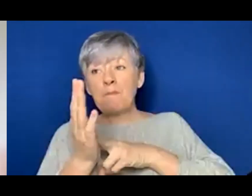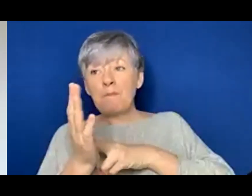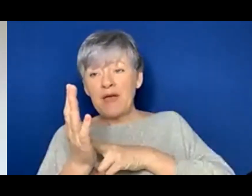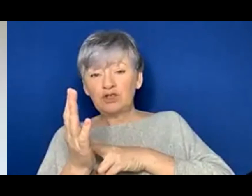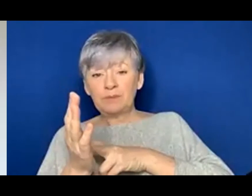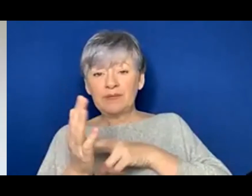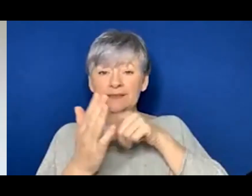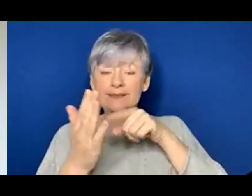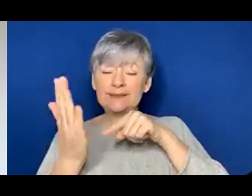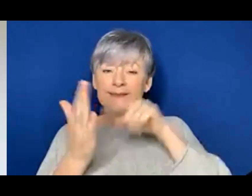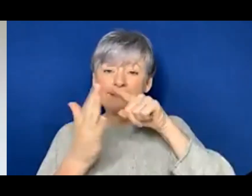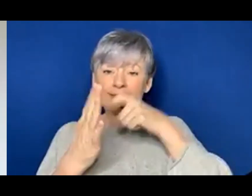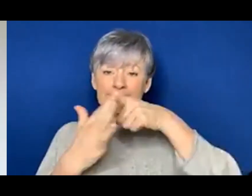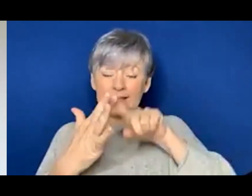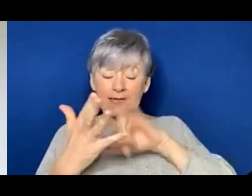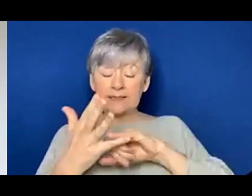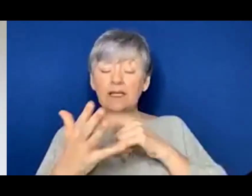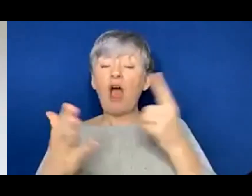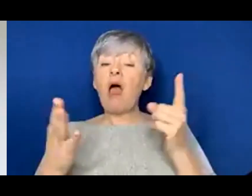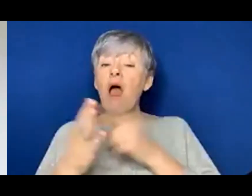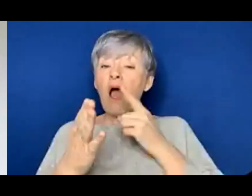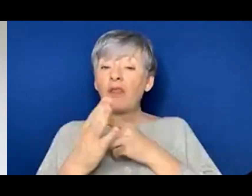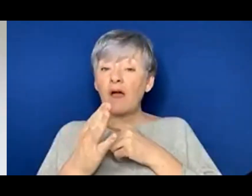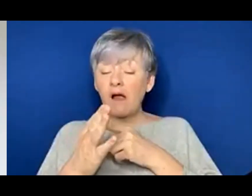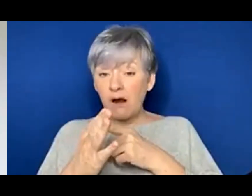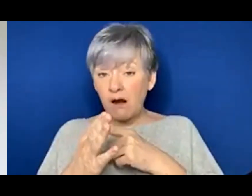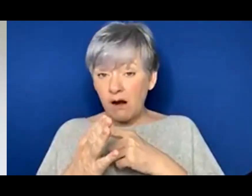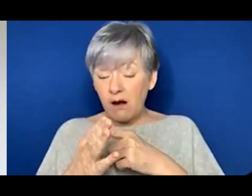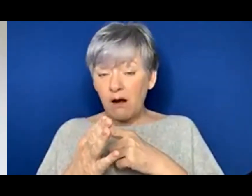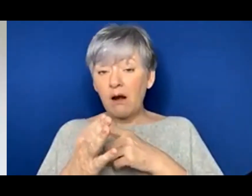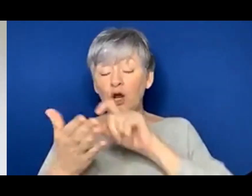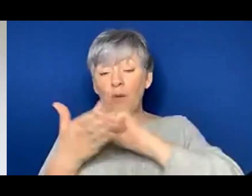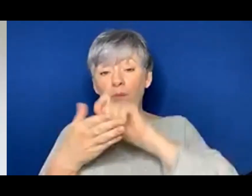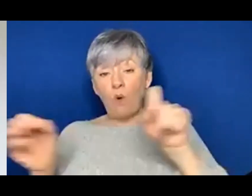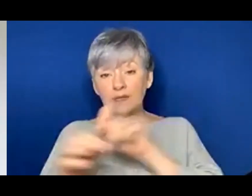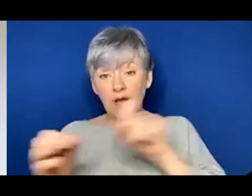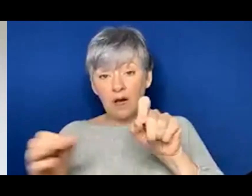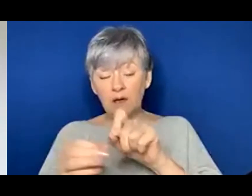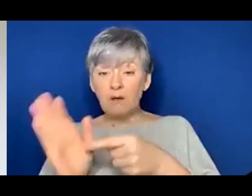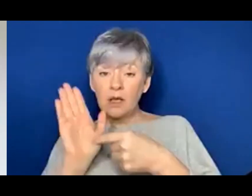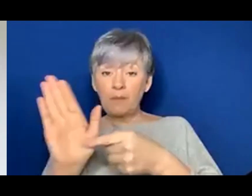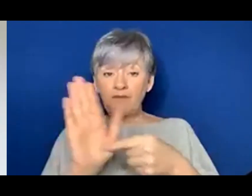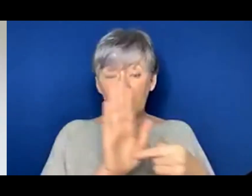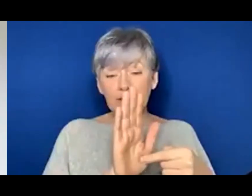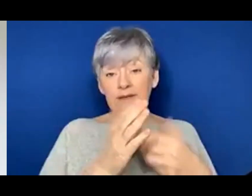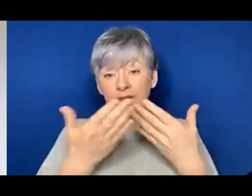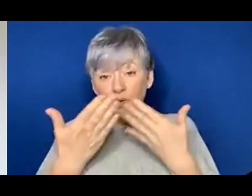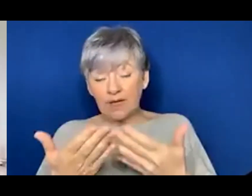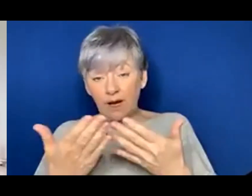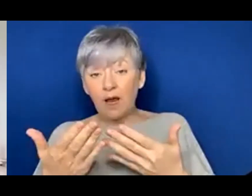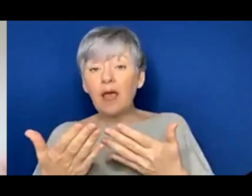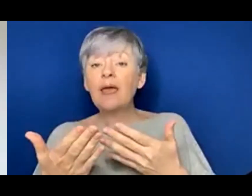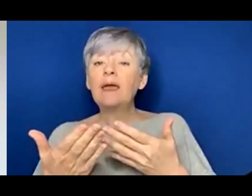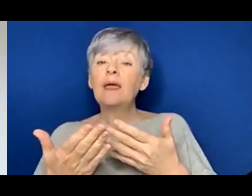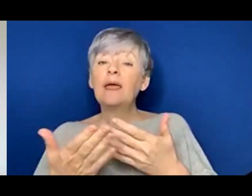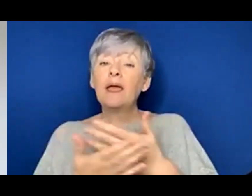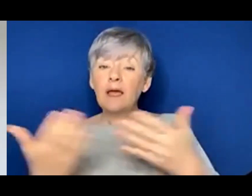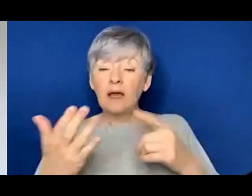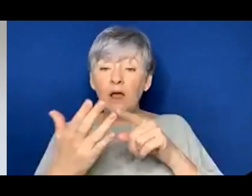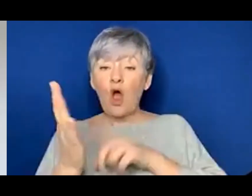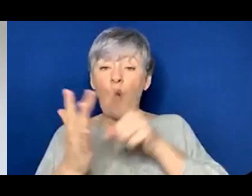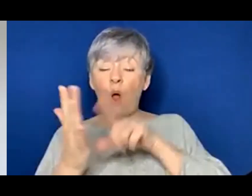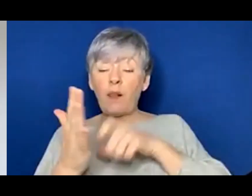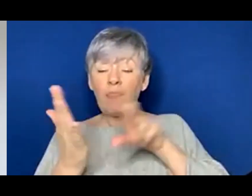Other composers today - Oliver Cross and Antoine Juliette.